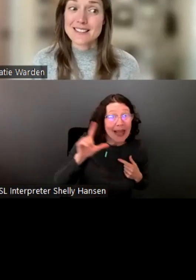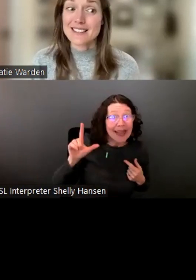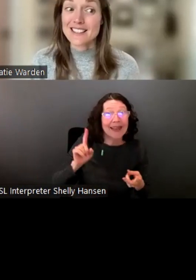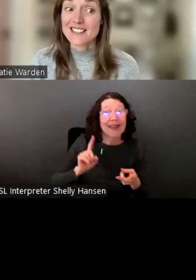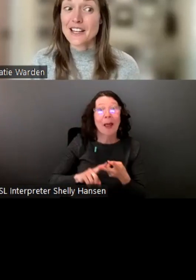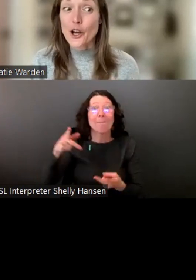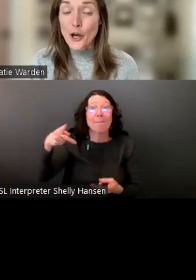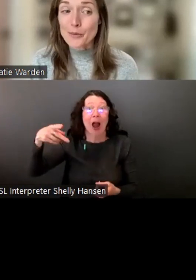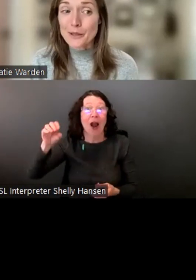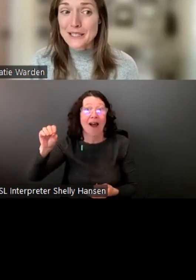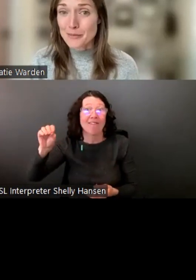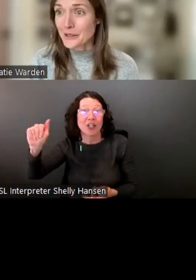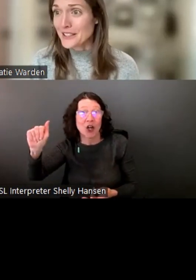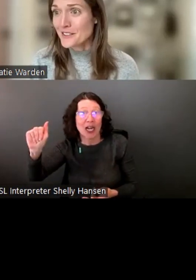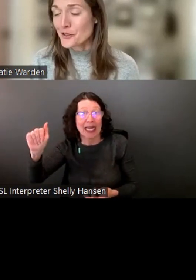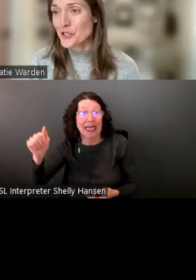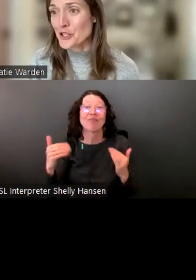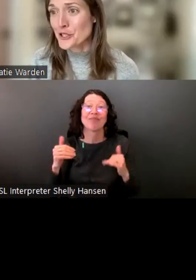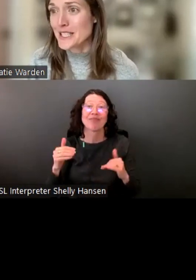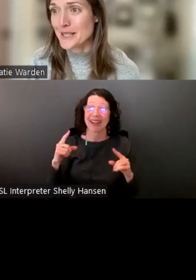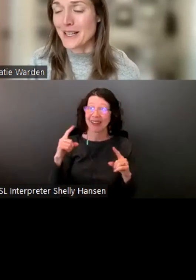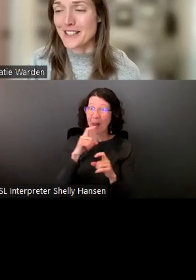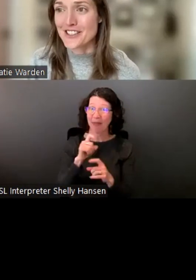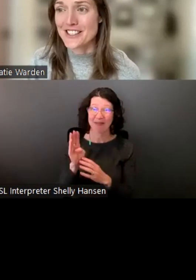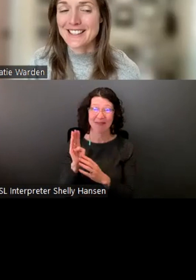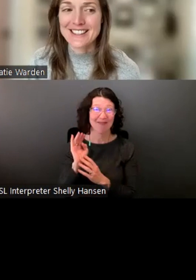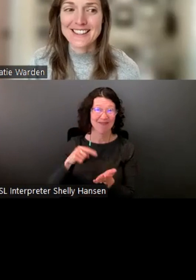discussing complex billing or insurance matters,